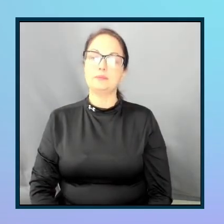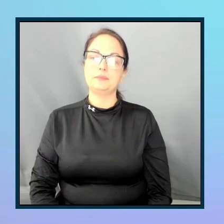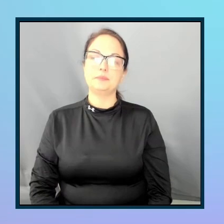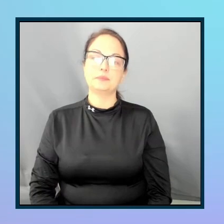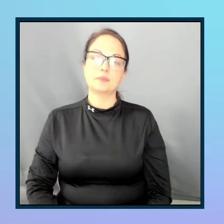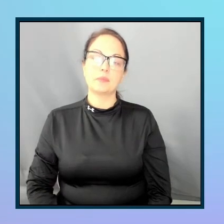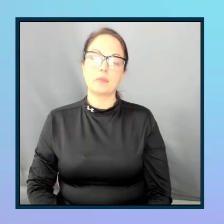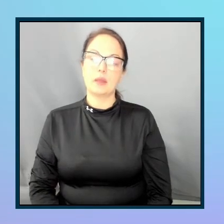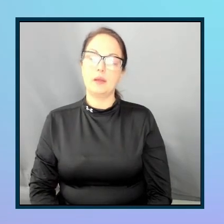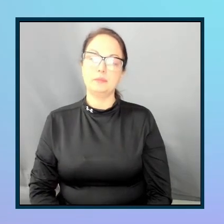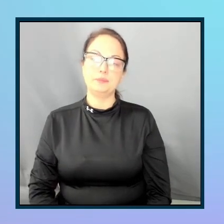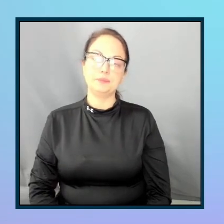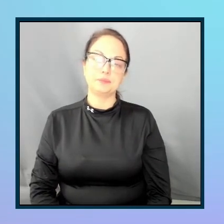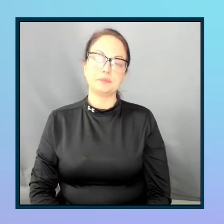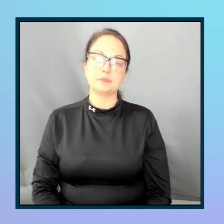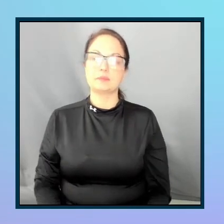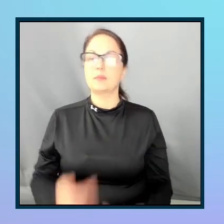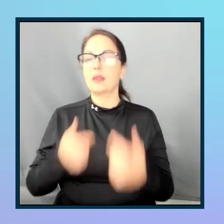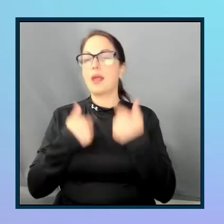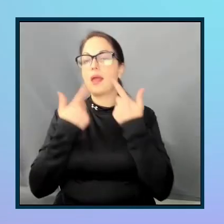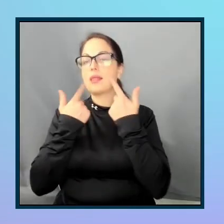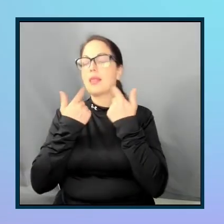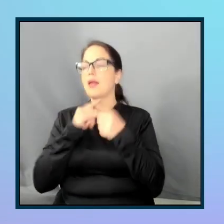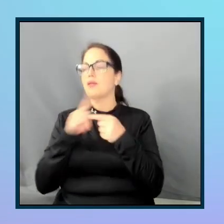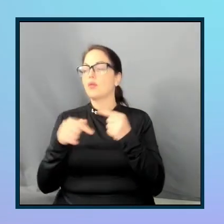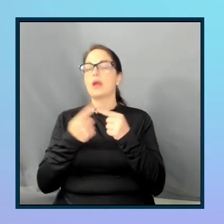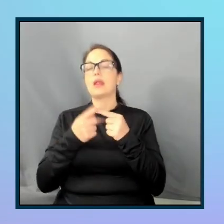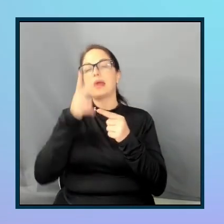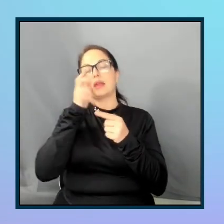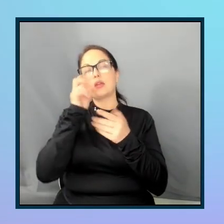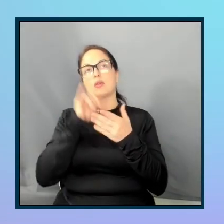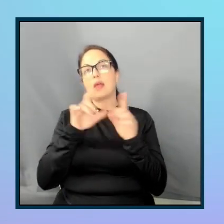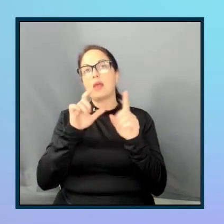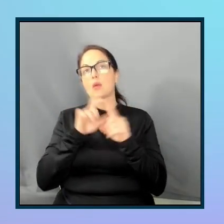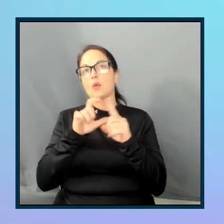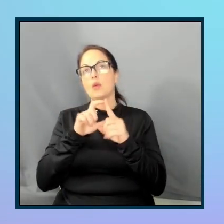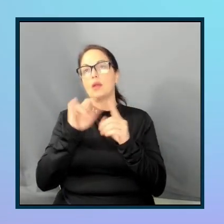I chuckle as soon as I hear this, because this is my thing.